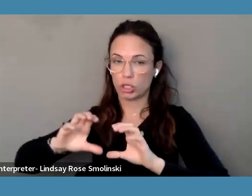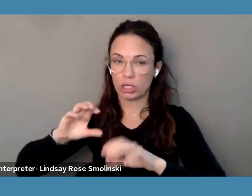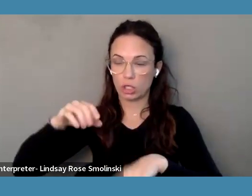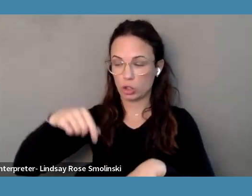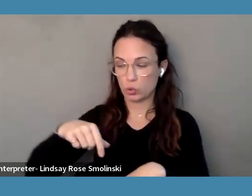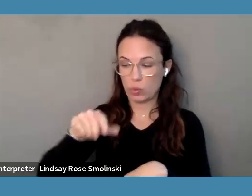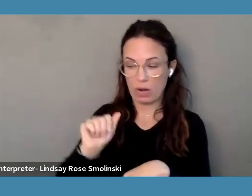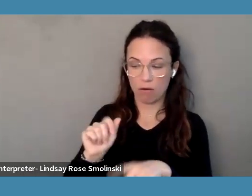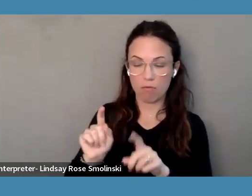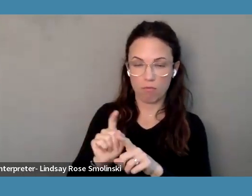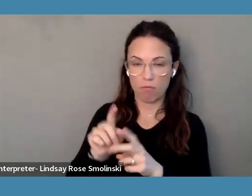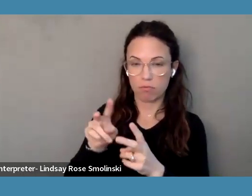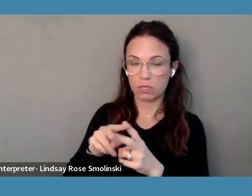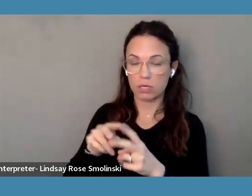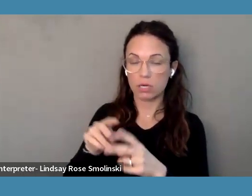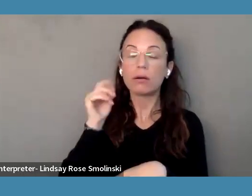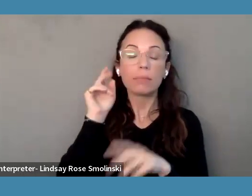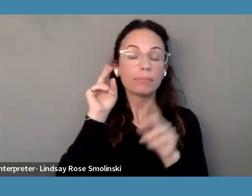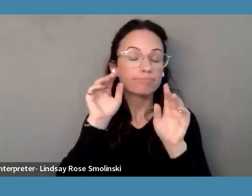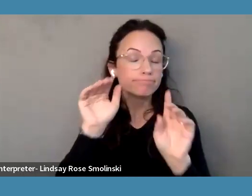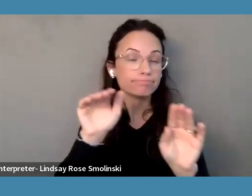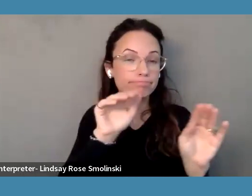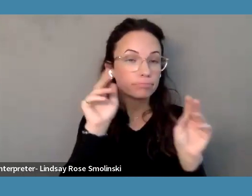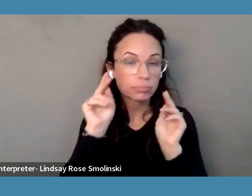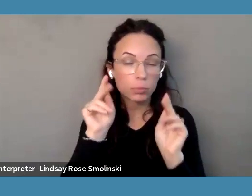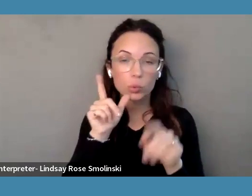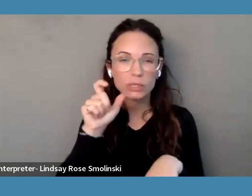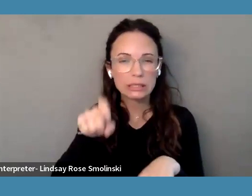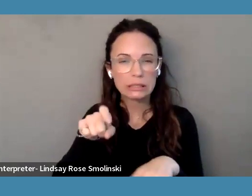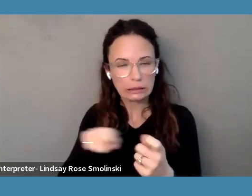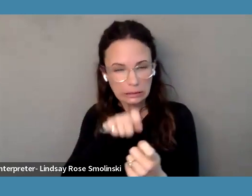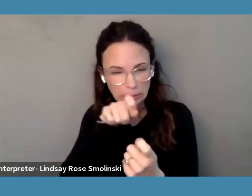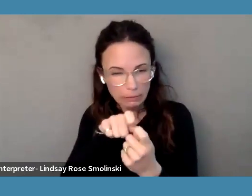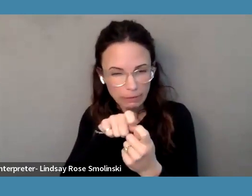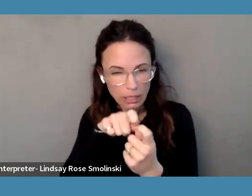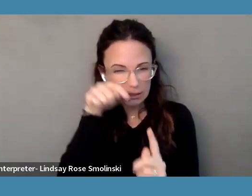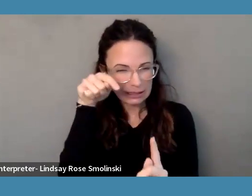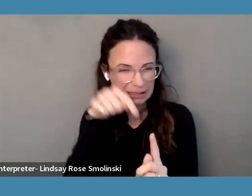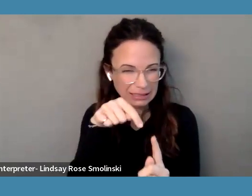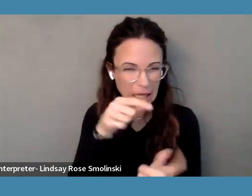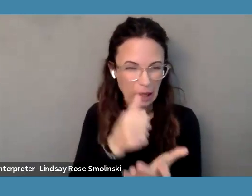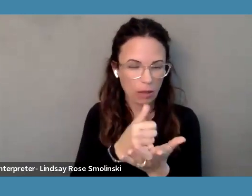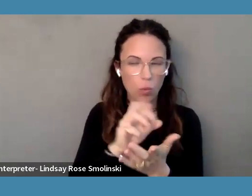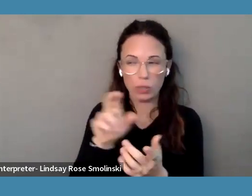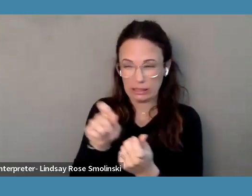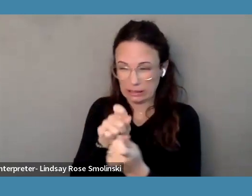and for folks who need specific help or have specific questions.